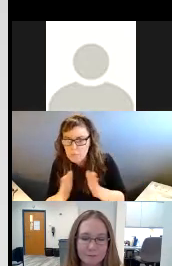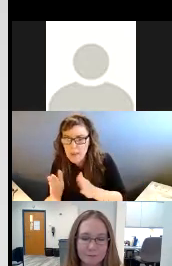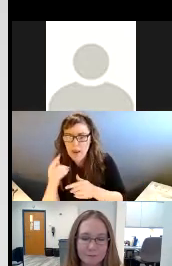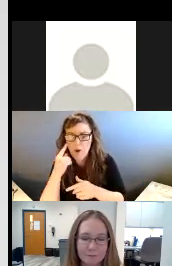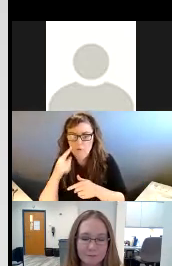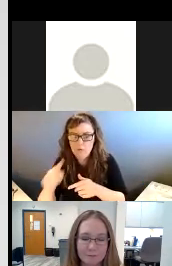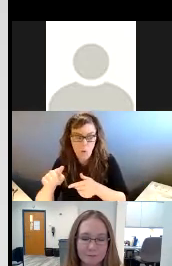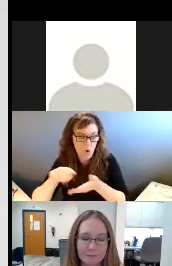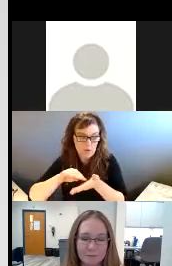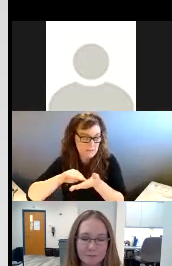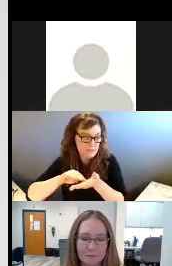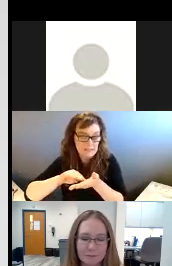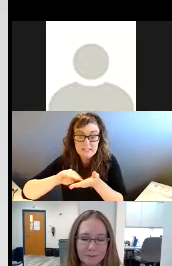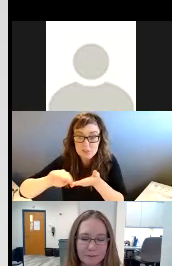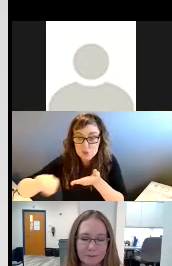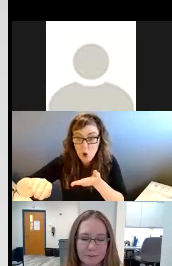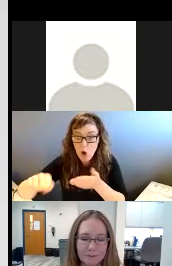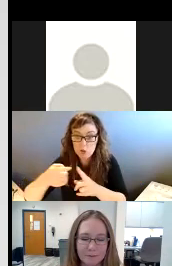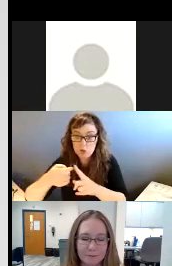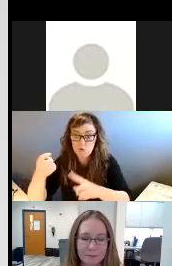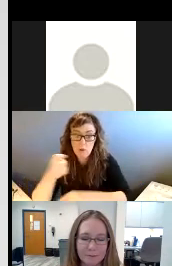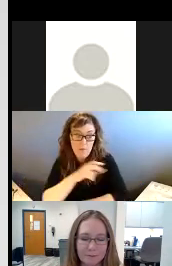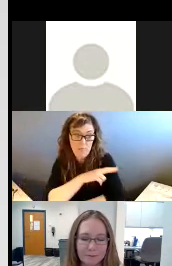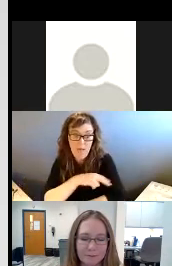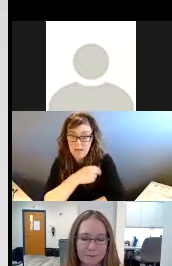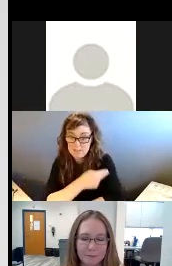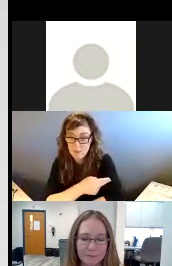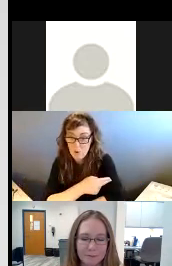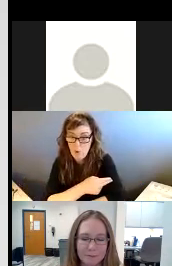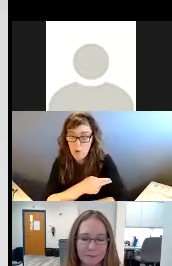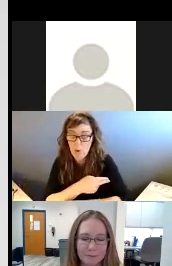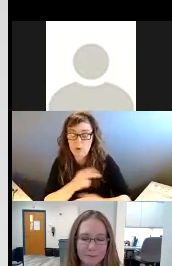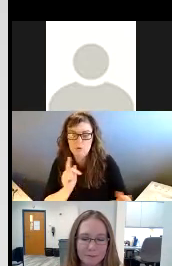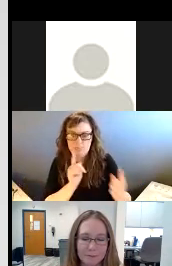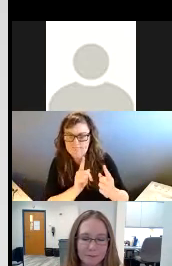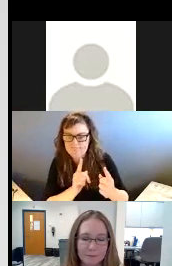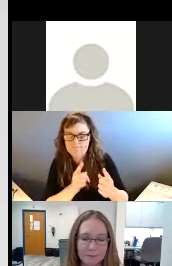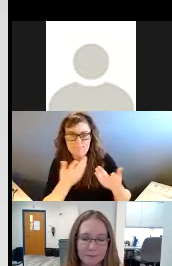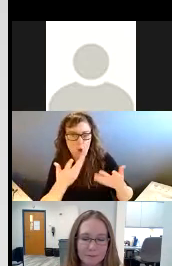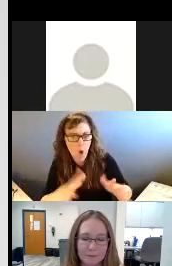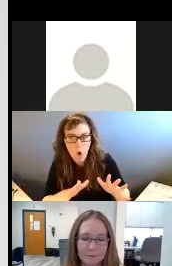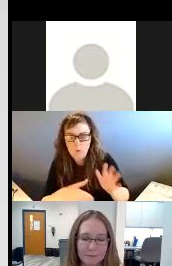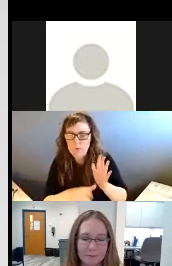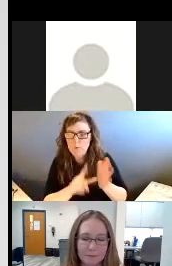THE THERAPIST HAS ALREADY REVIEWED WITH THE THERAPIST THIS IS THE HOME ASSESSMENT PORTION, THEY